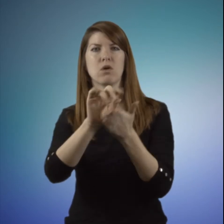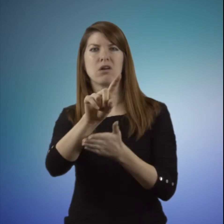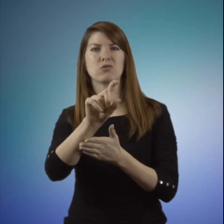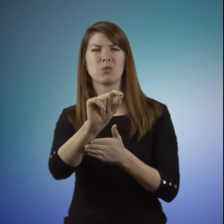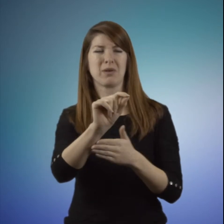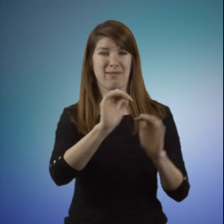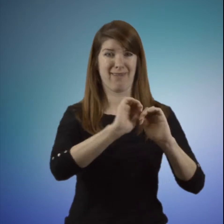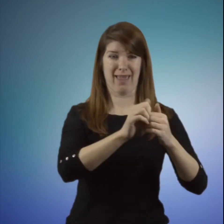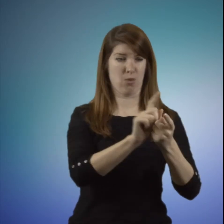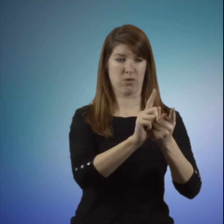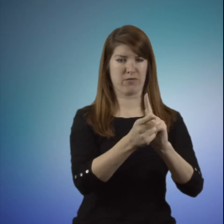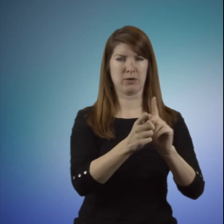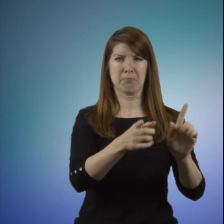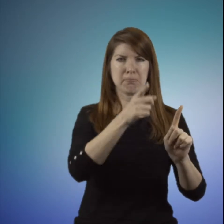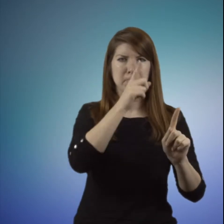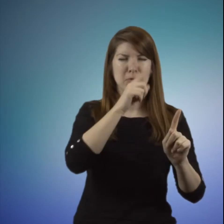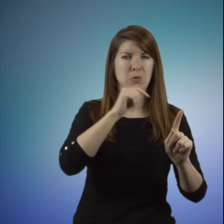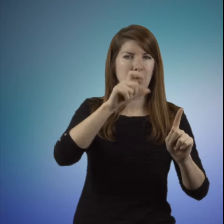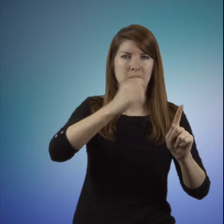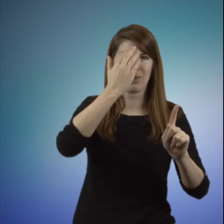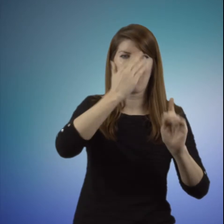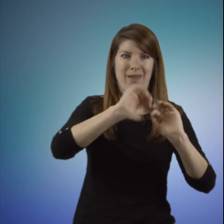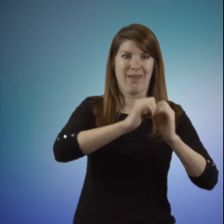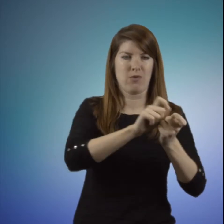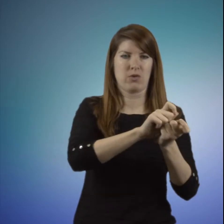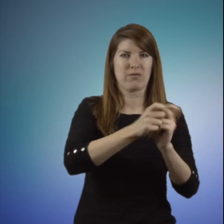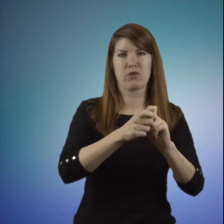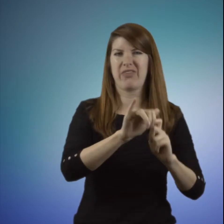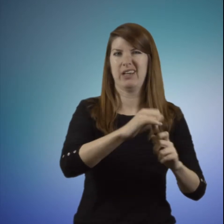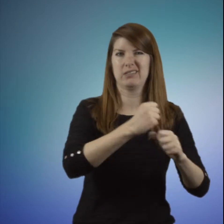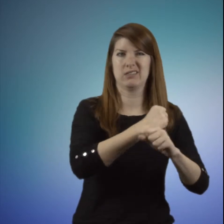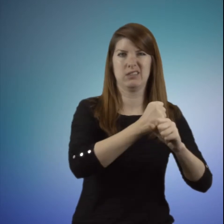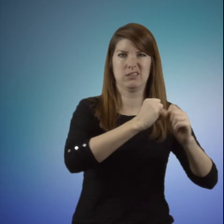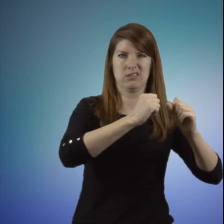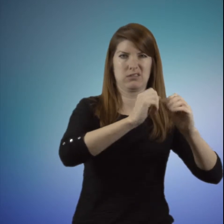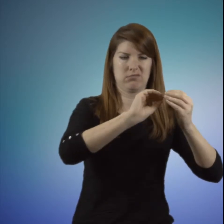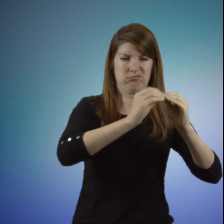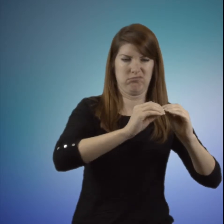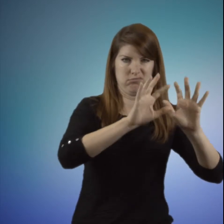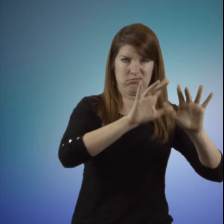We don't need to know how to convert to standard score, that's all done statistically.